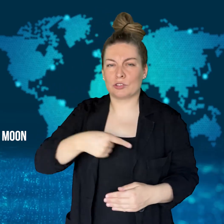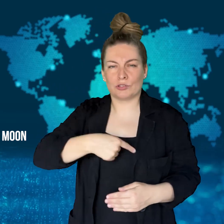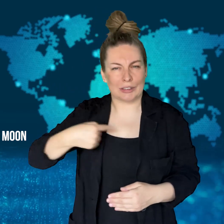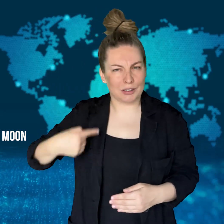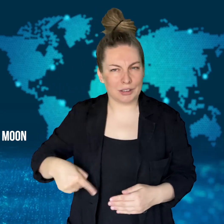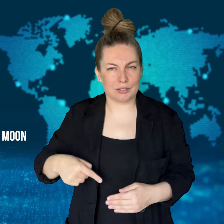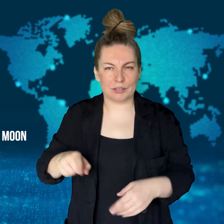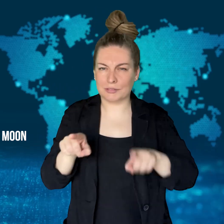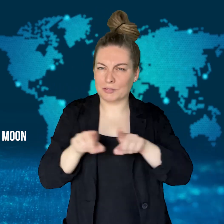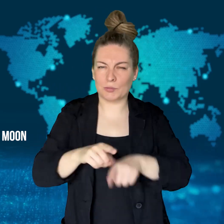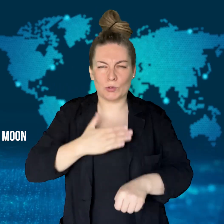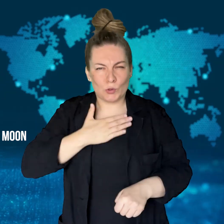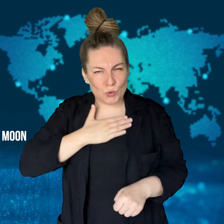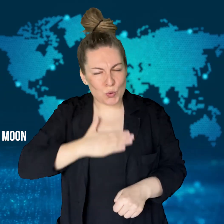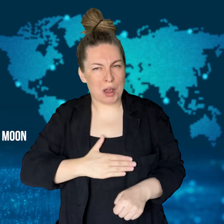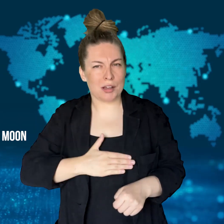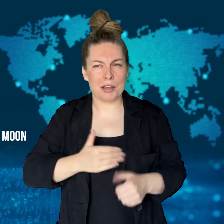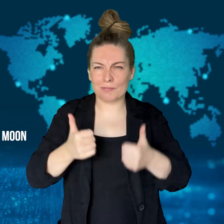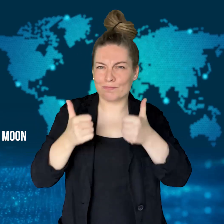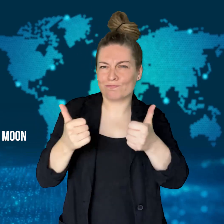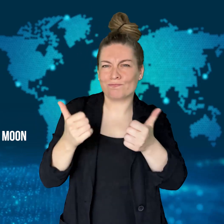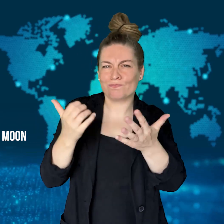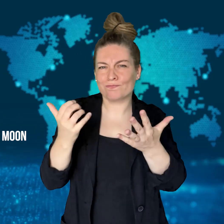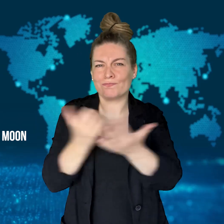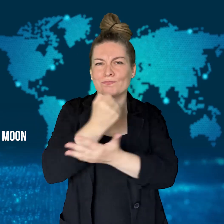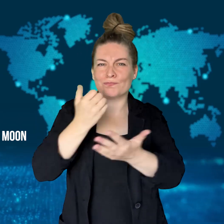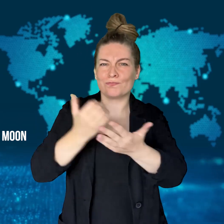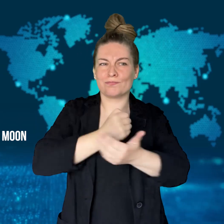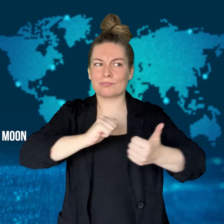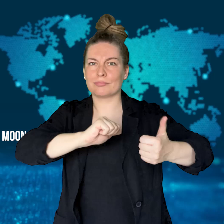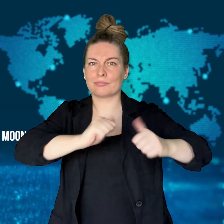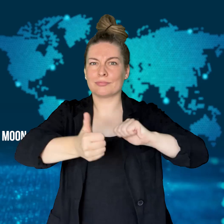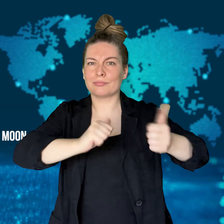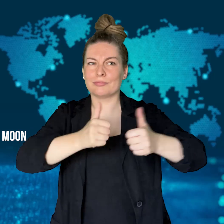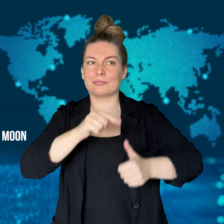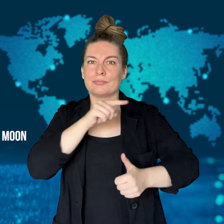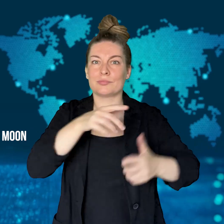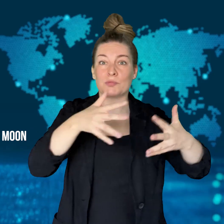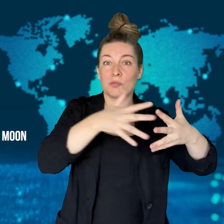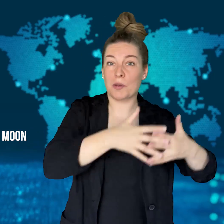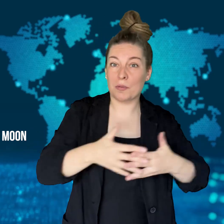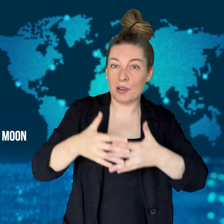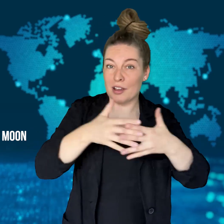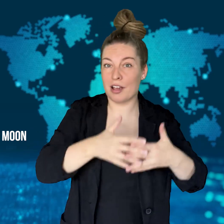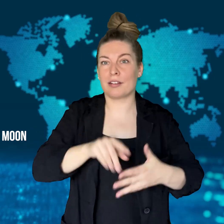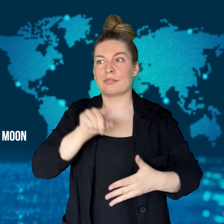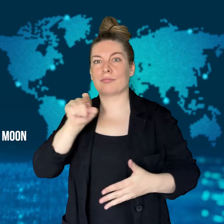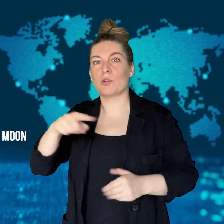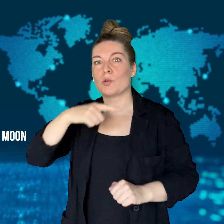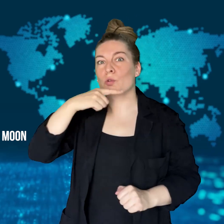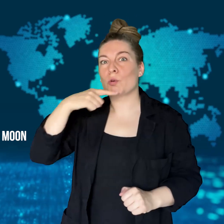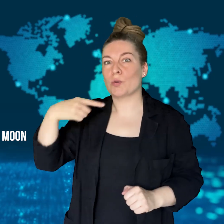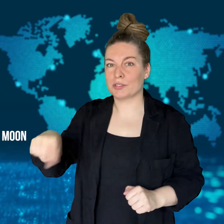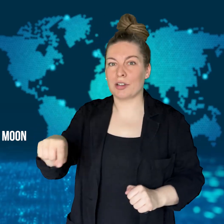China is anxious to be successful in its efforts to compete with